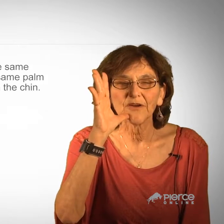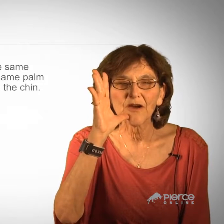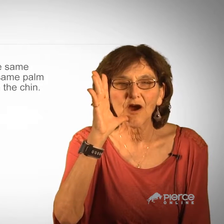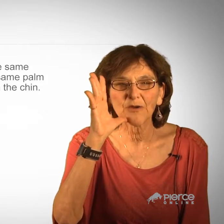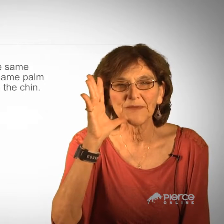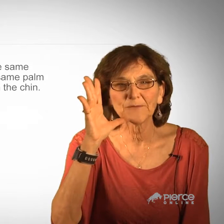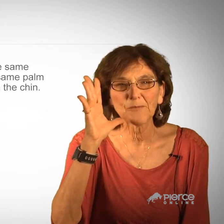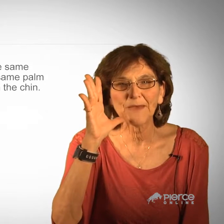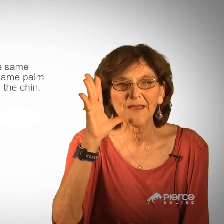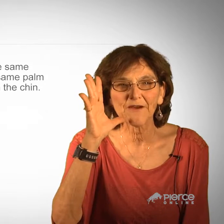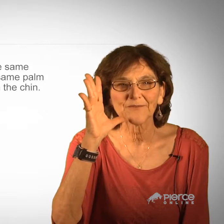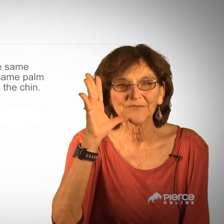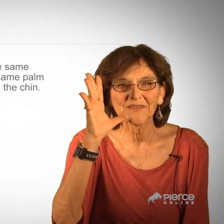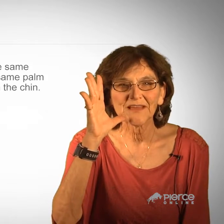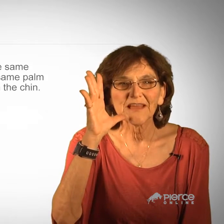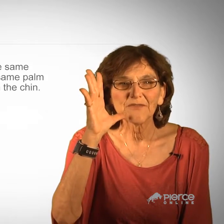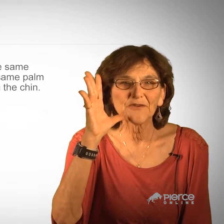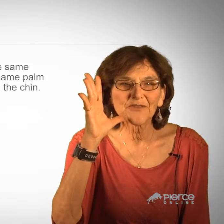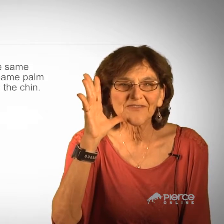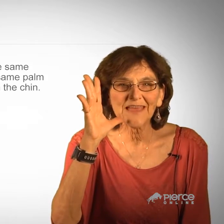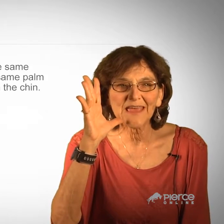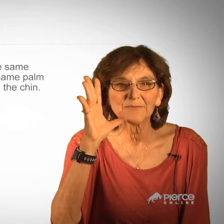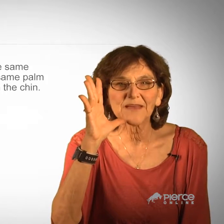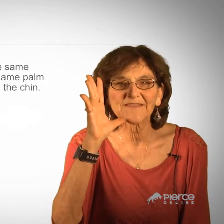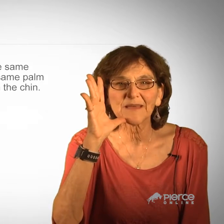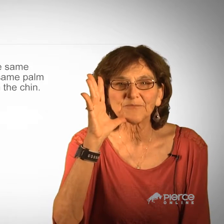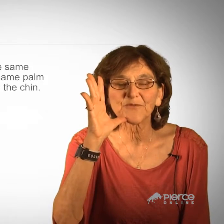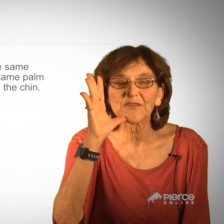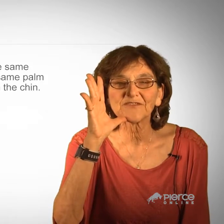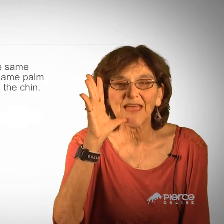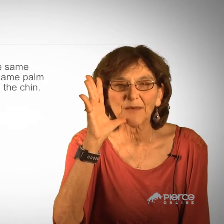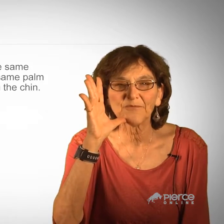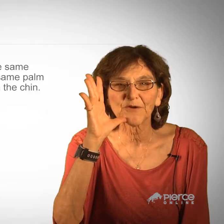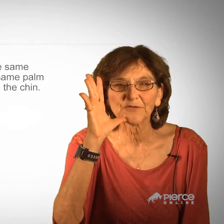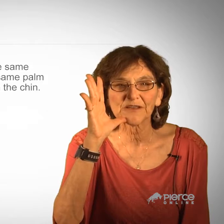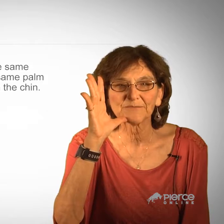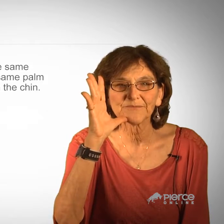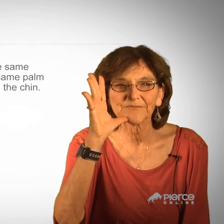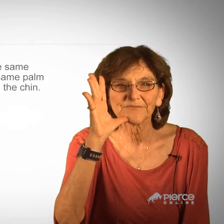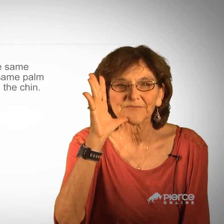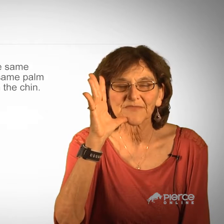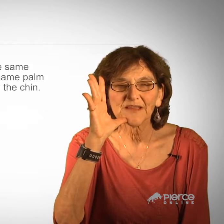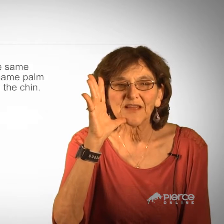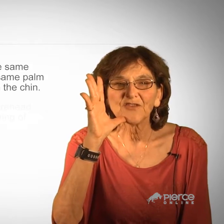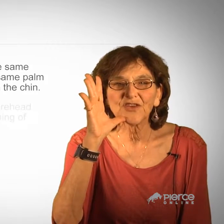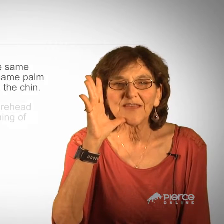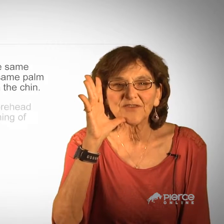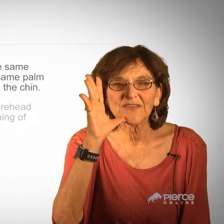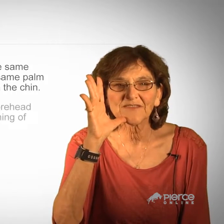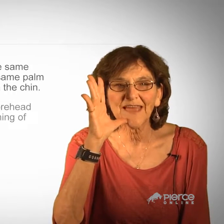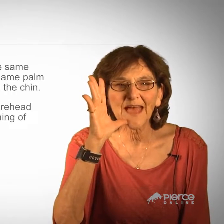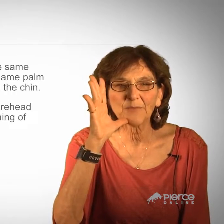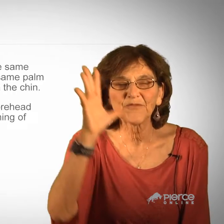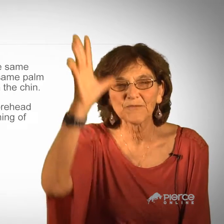minimal pair. They're the same except for the tab phoneme. Changing the tab from